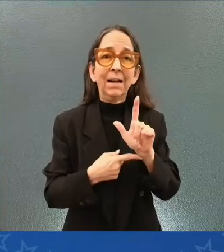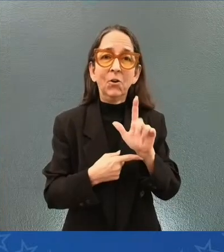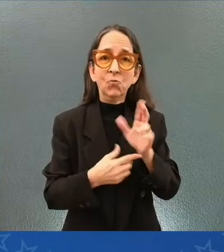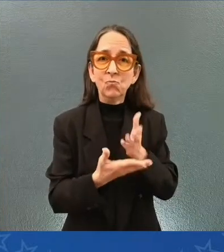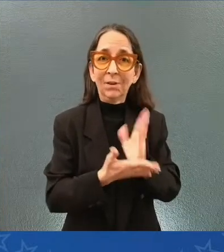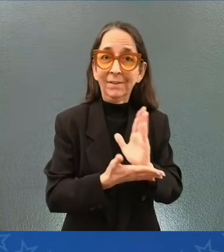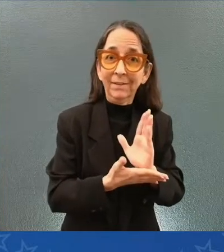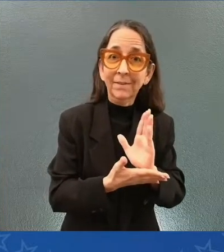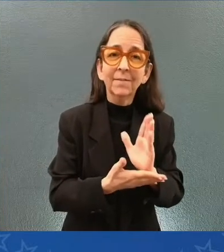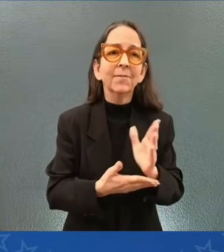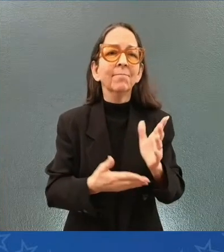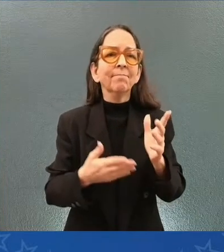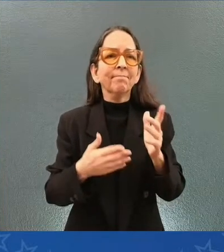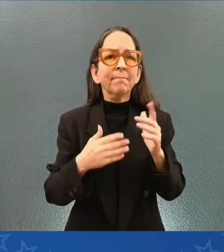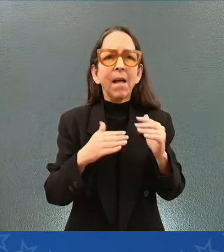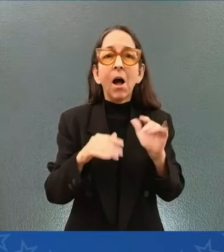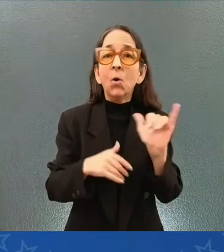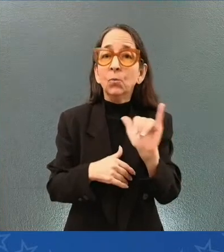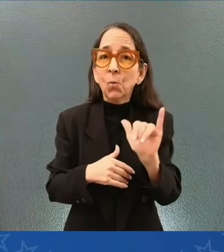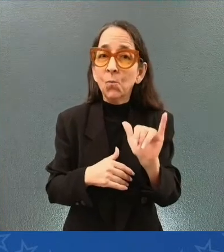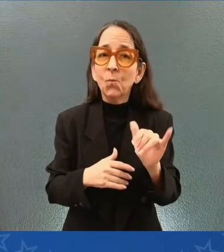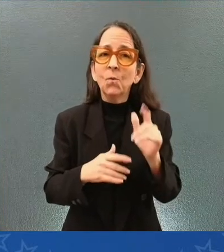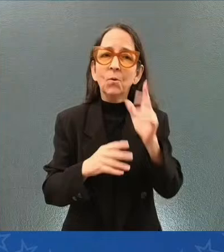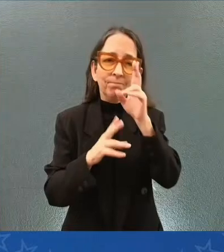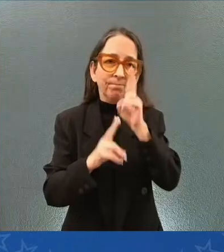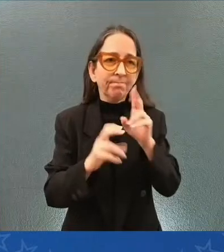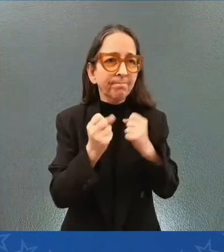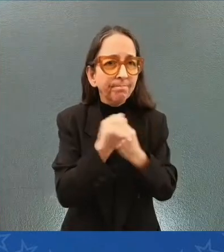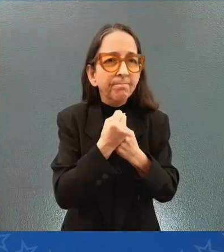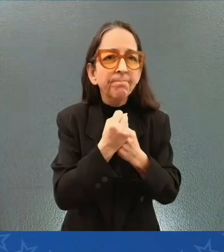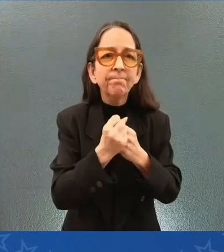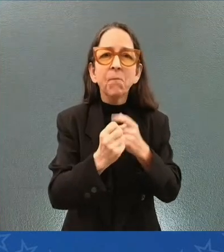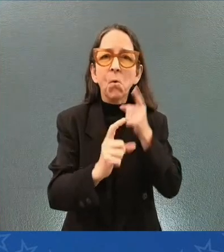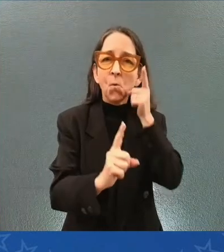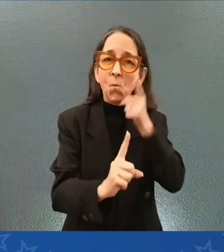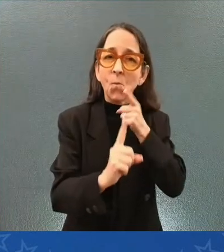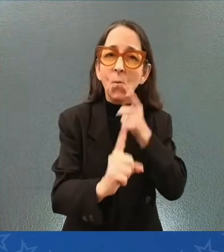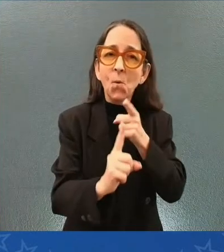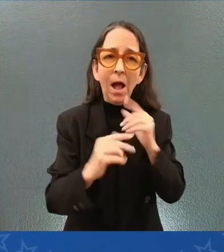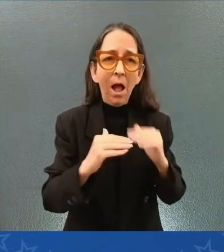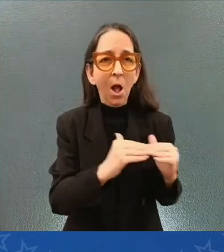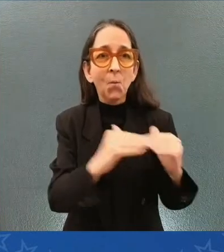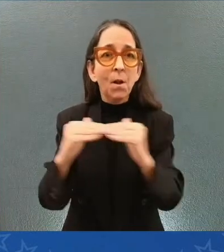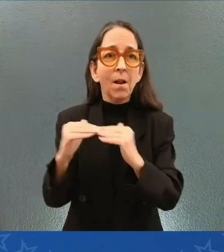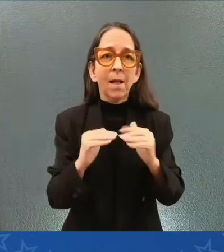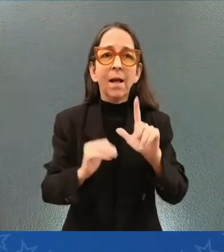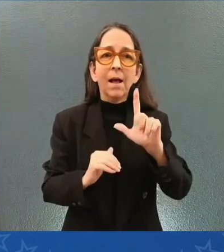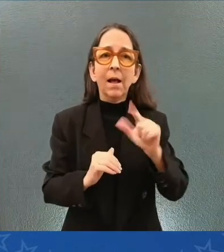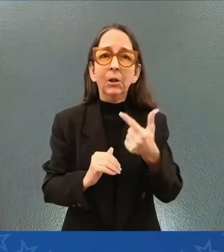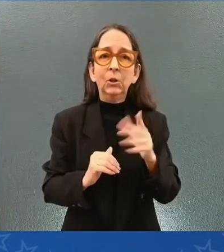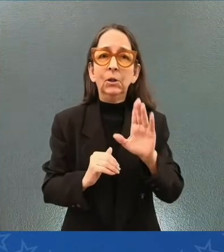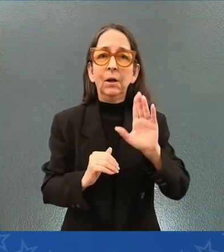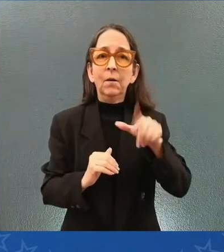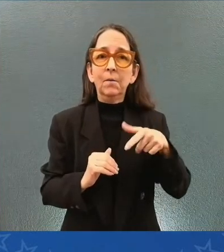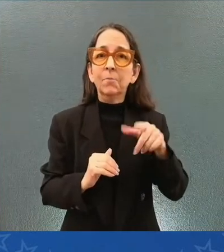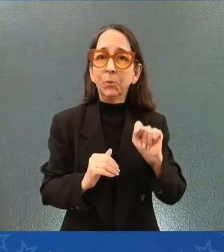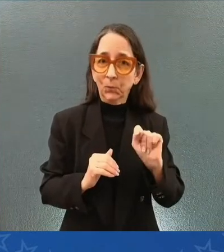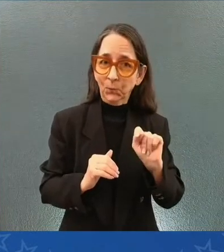A visionary entrepreneur, he has helped lead the fight against HIV AIDS, laid the groundwork for marriage equality, and so much more.